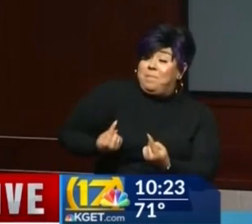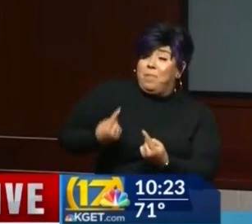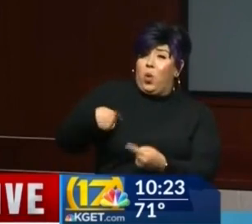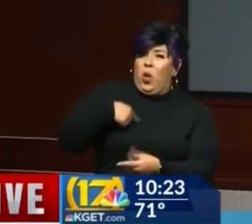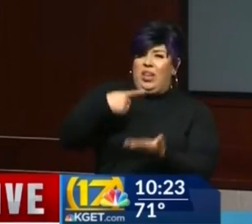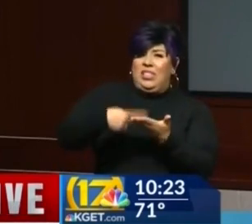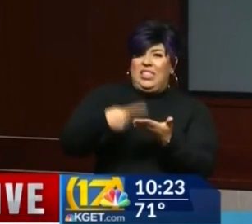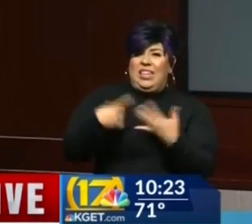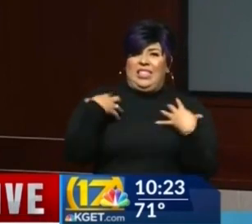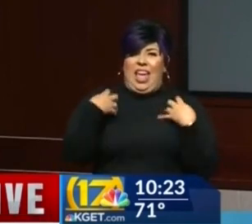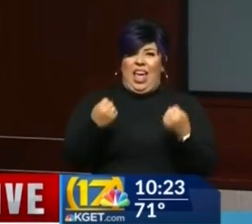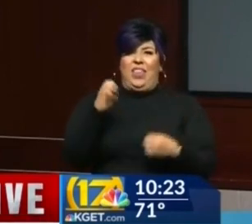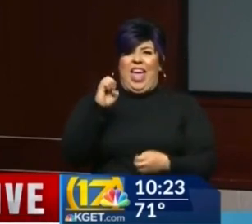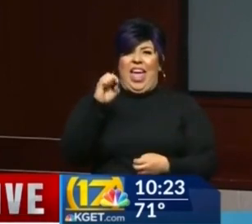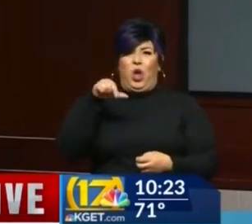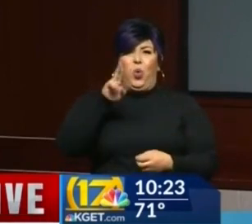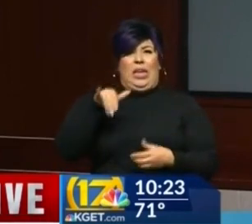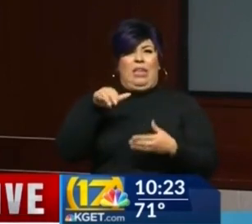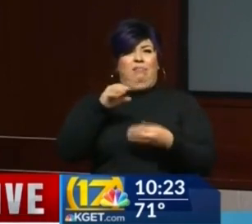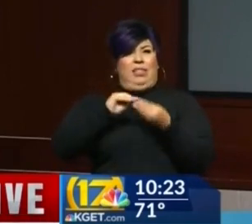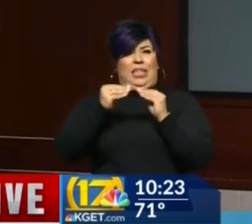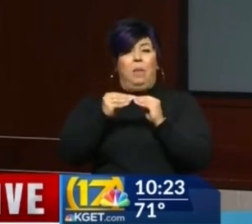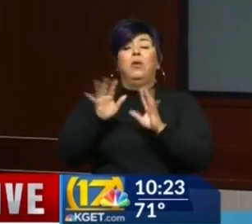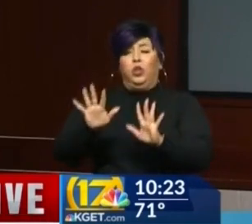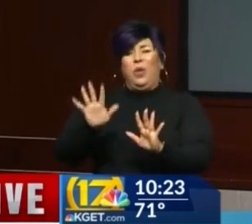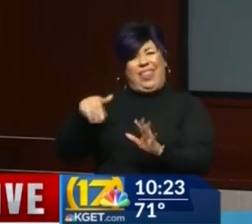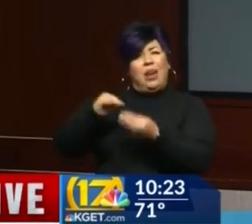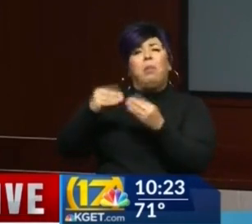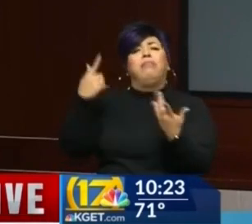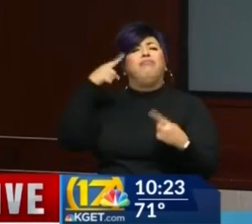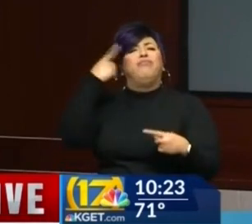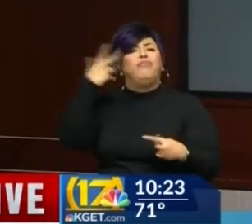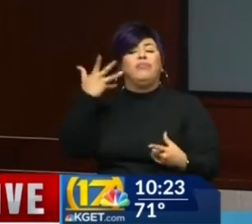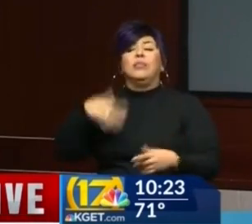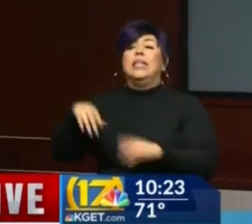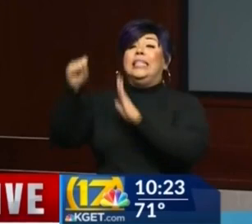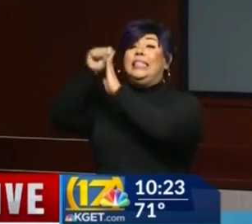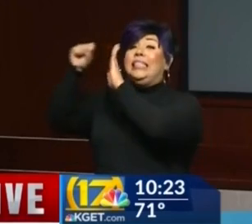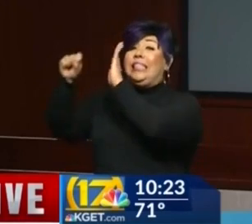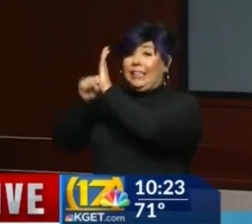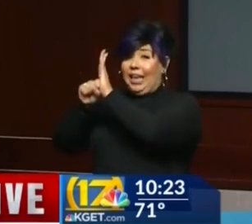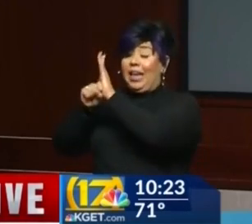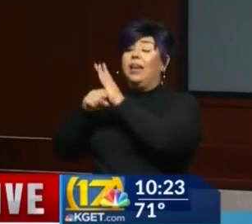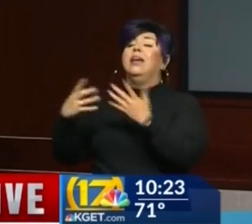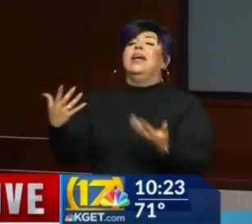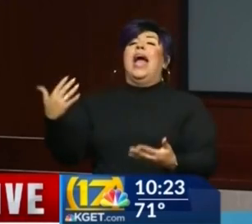HAVE CARRIGAN RESPOND TO YOUR QUESTION. SINCE LAST TIME WE TALKED